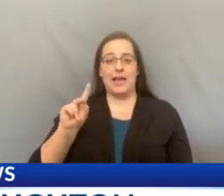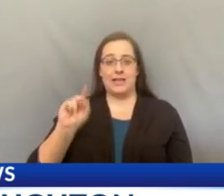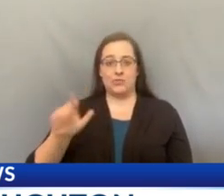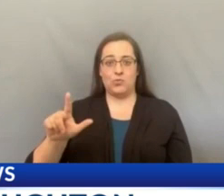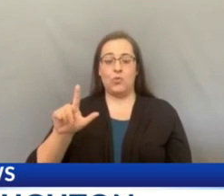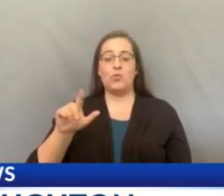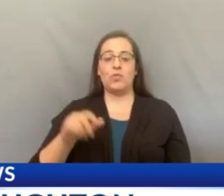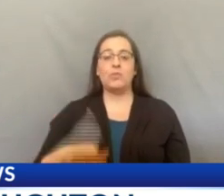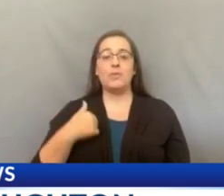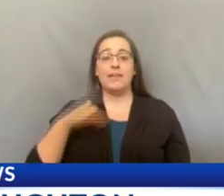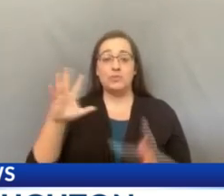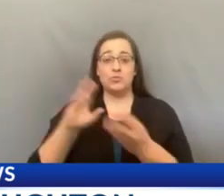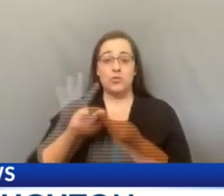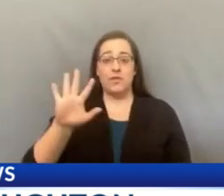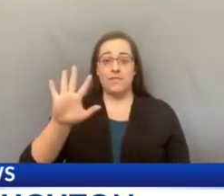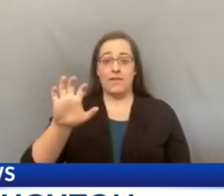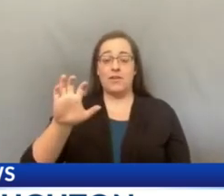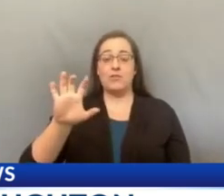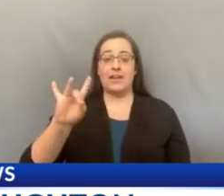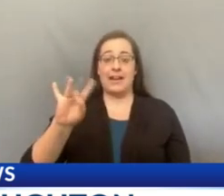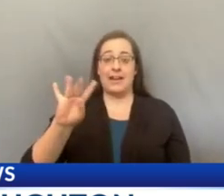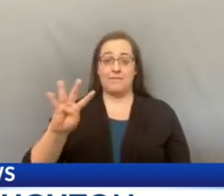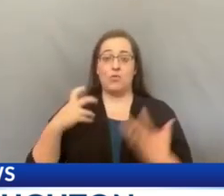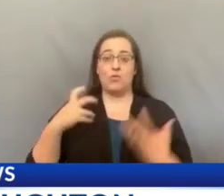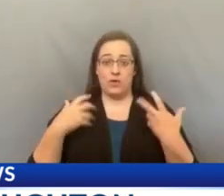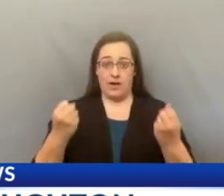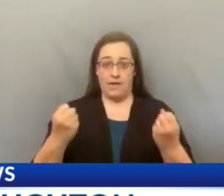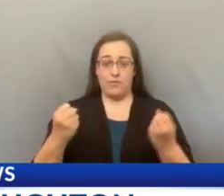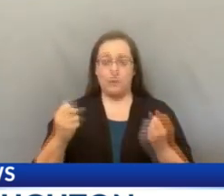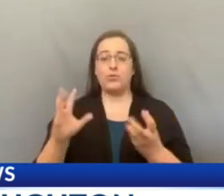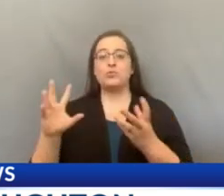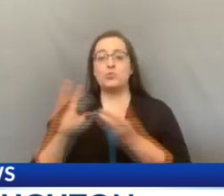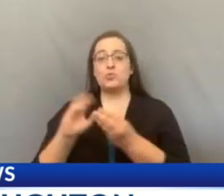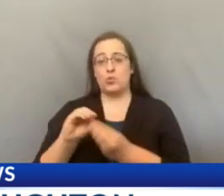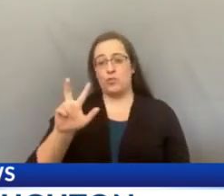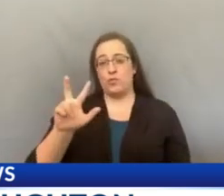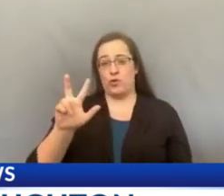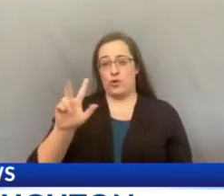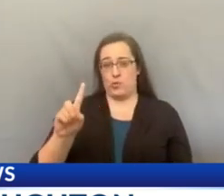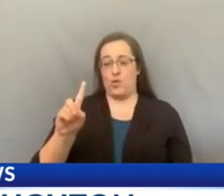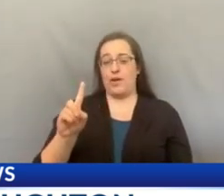COUNTY. 2202 AND POTTER COUNTY AND 629